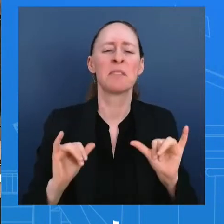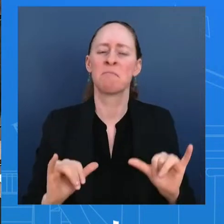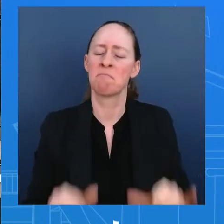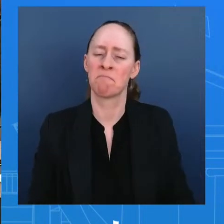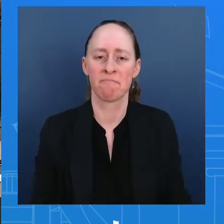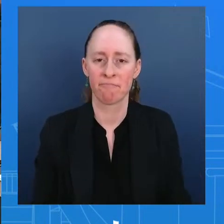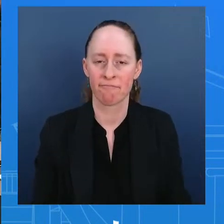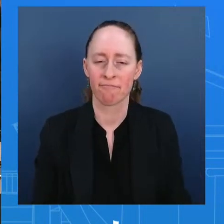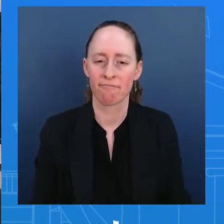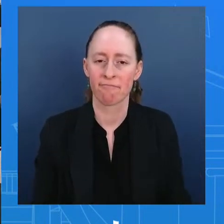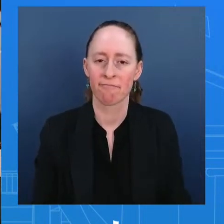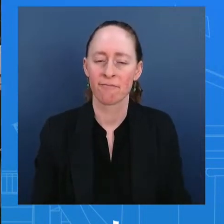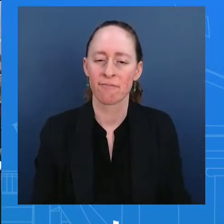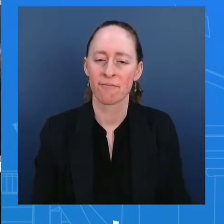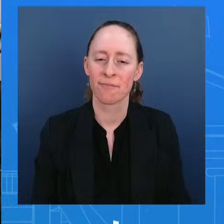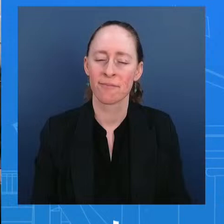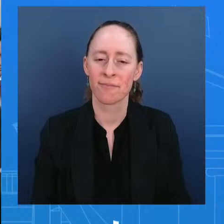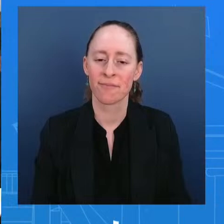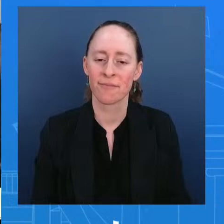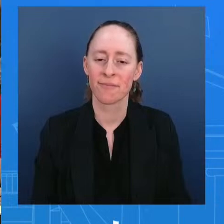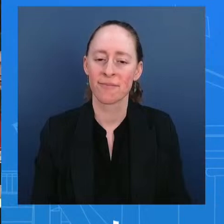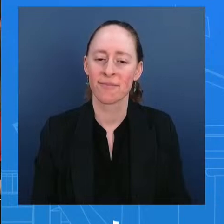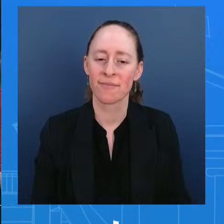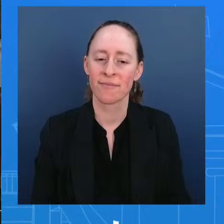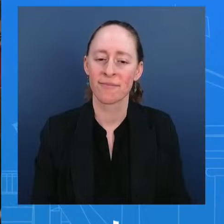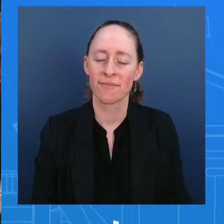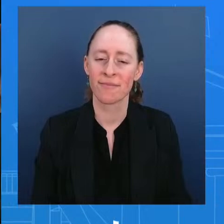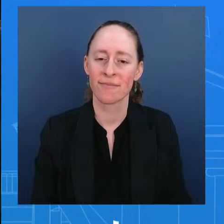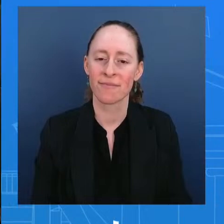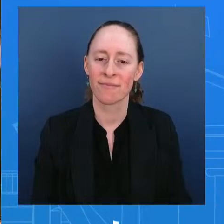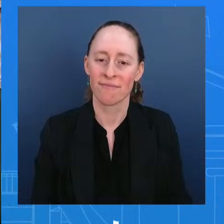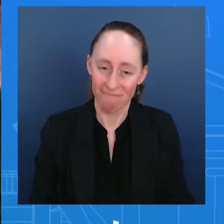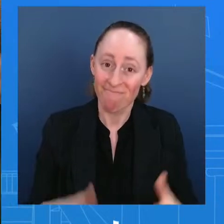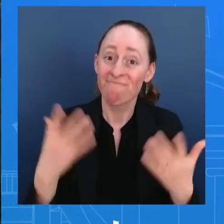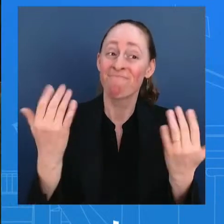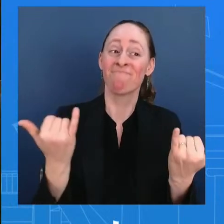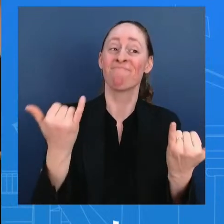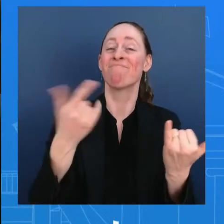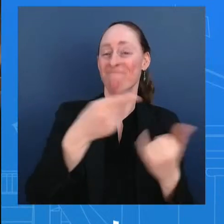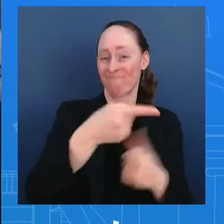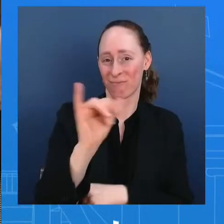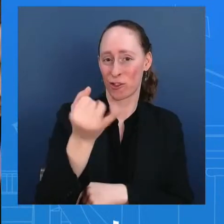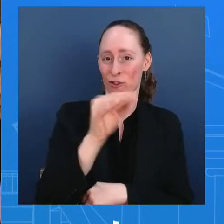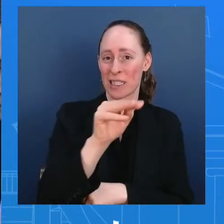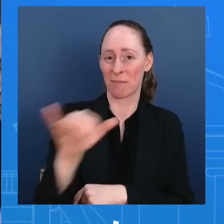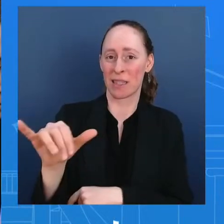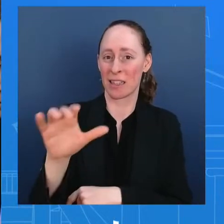on Jimmy Carter this week. And so much of Carter’s legacy is his service to both the nation and the world in his post-presidency.